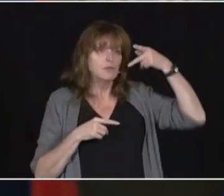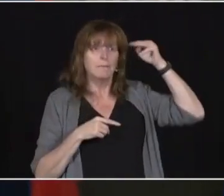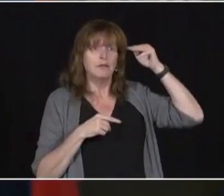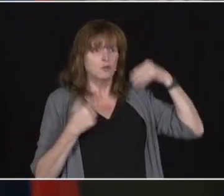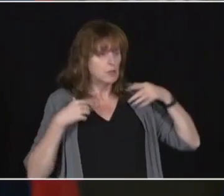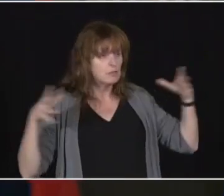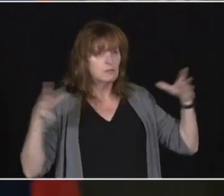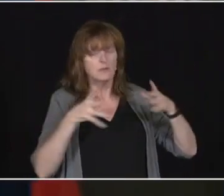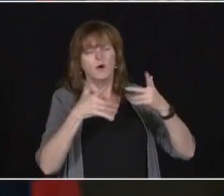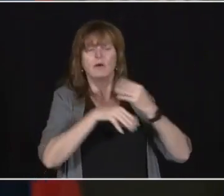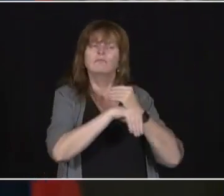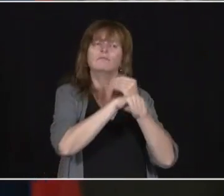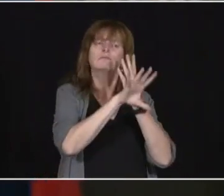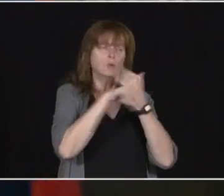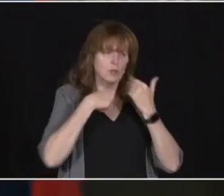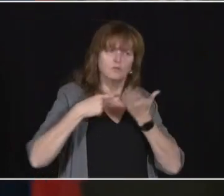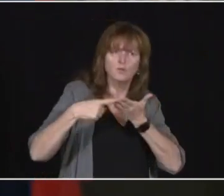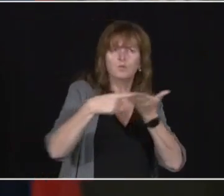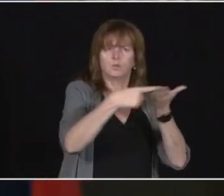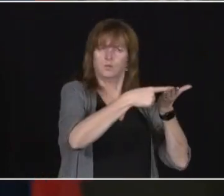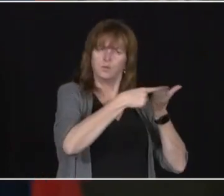that we work through this